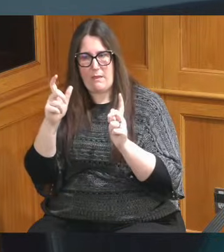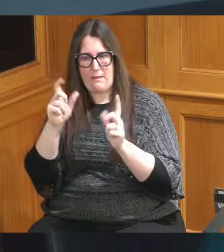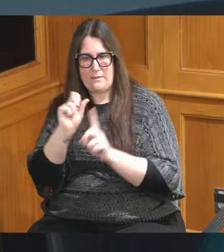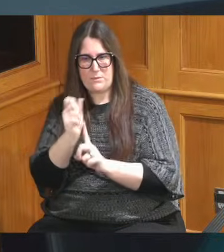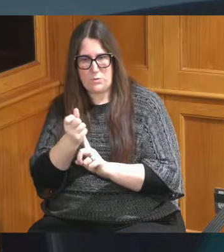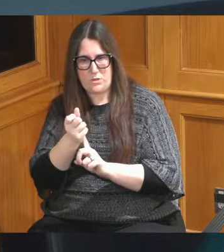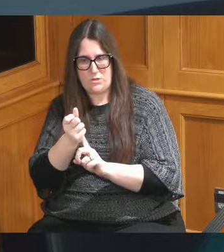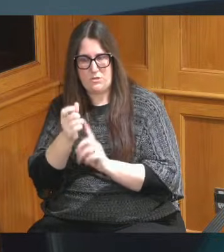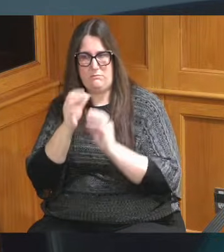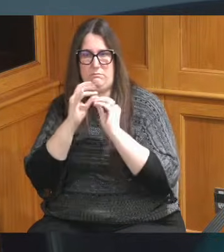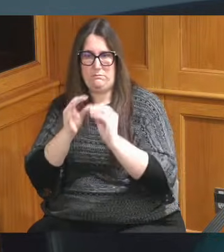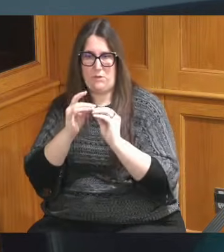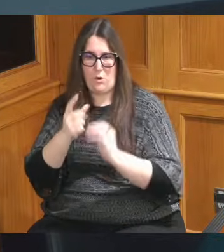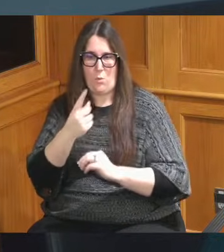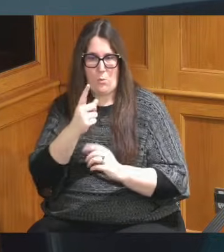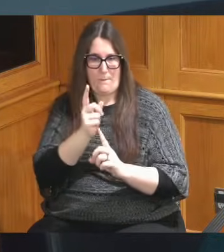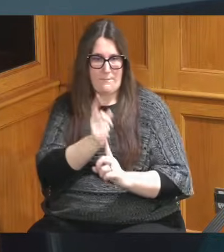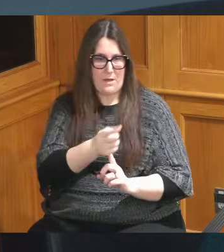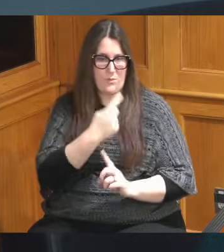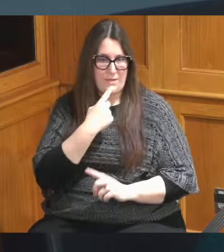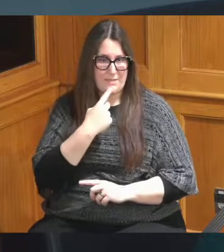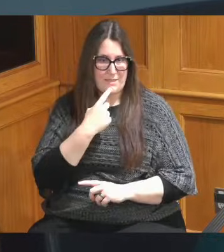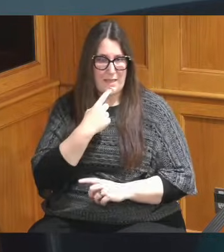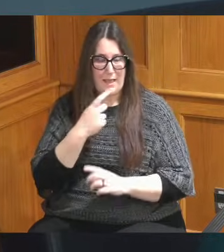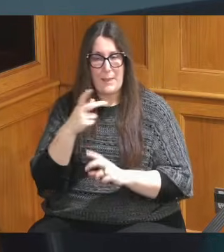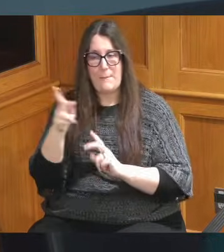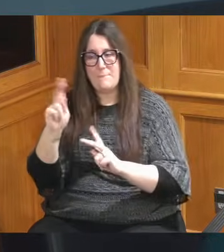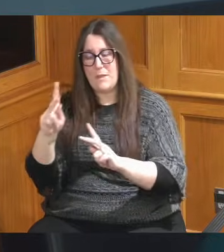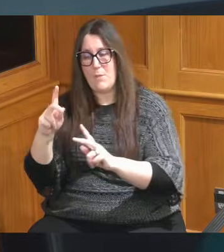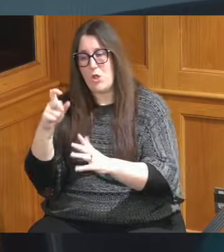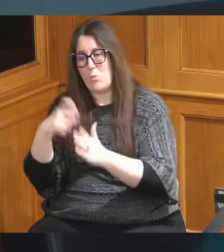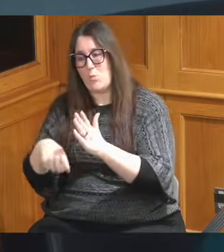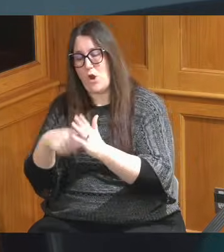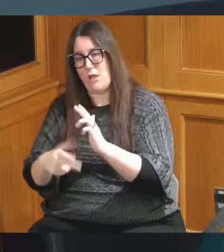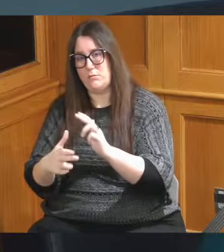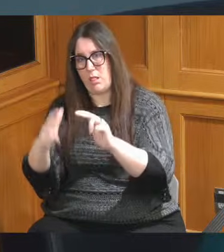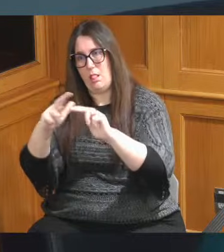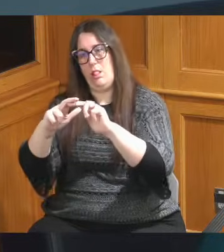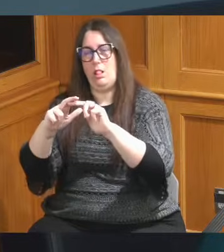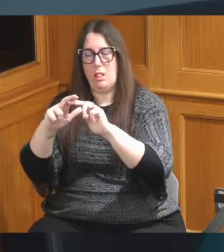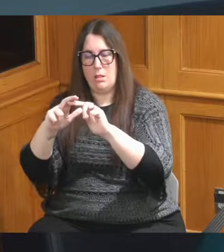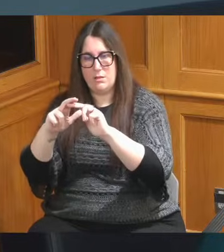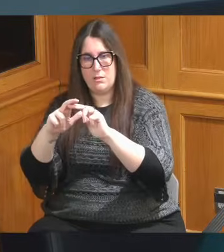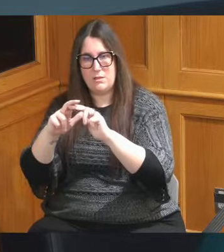forth. One minute we say the people are price gouging, the next minute we say no, they ain't